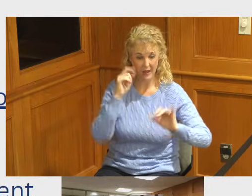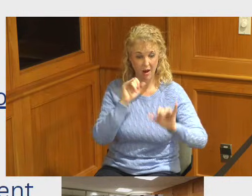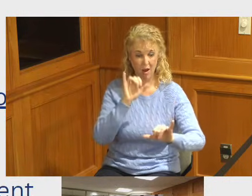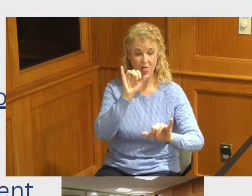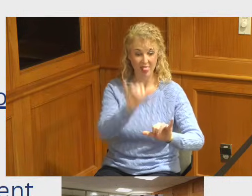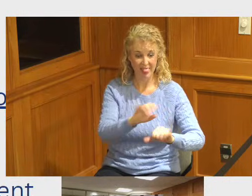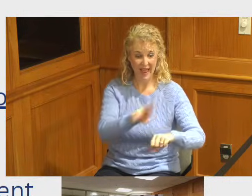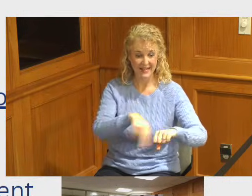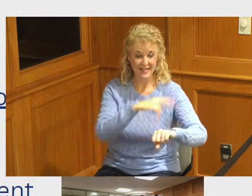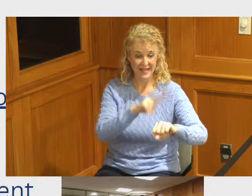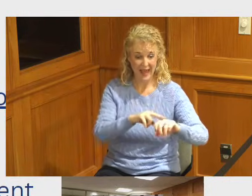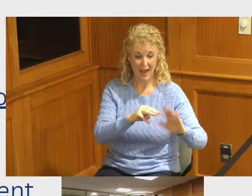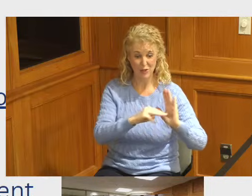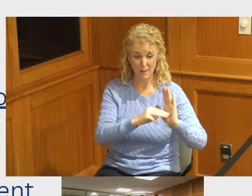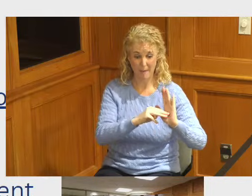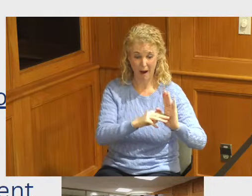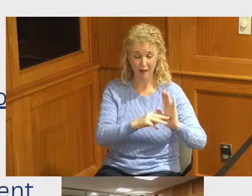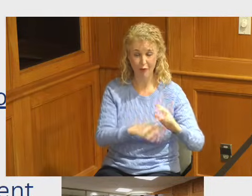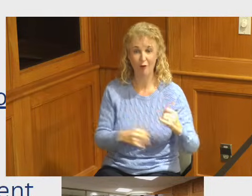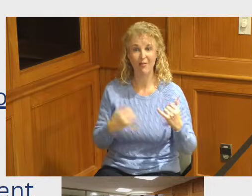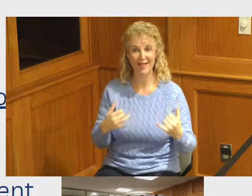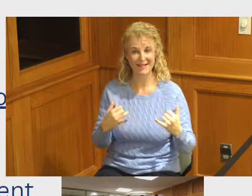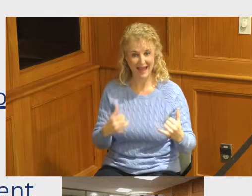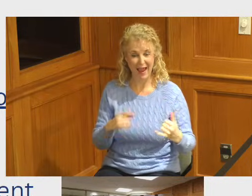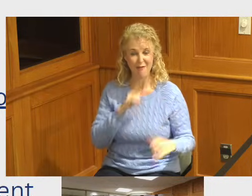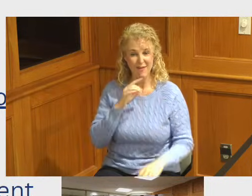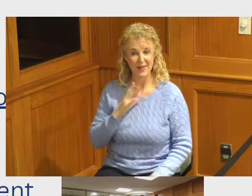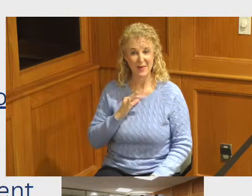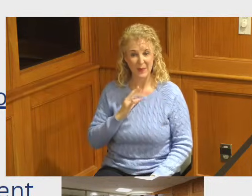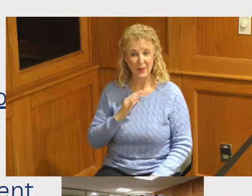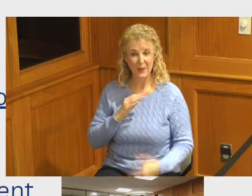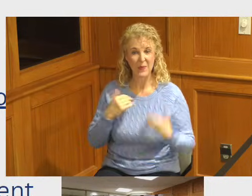I think that that it is and I think it's really cool that we got a headline that literally says